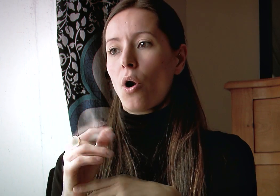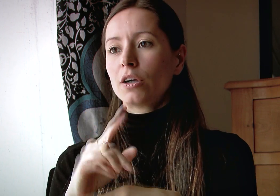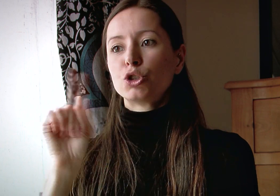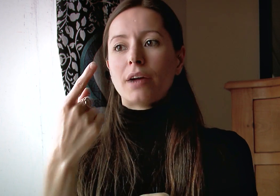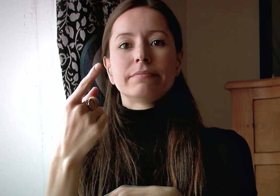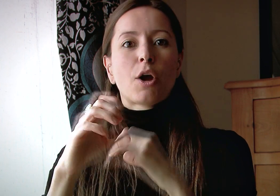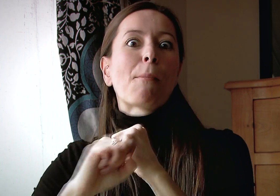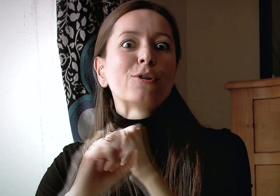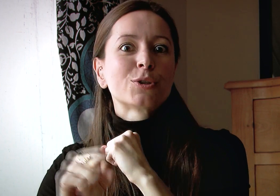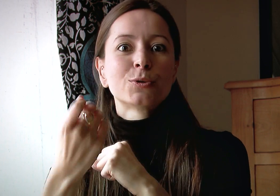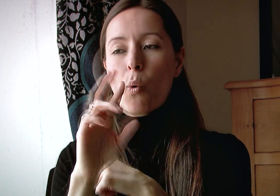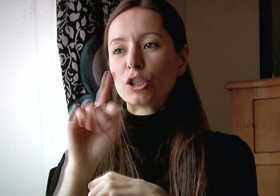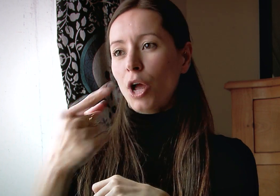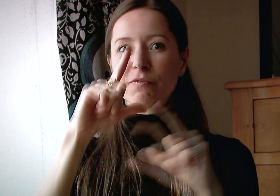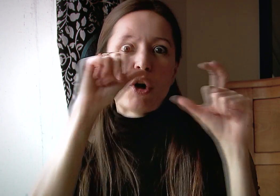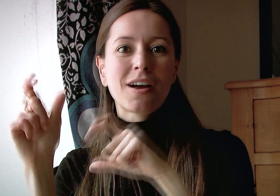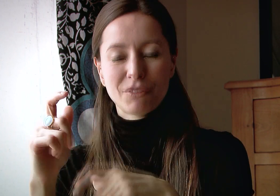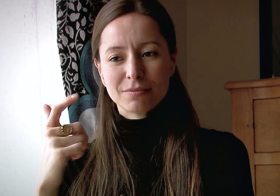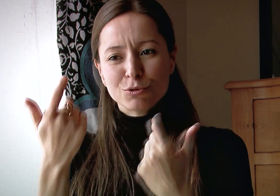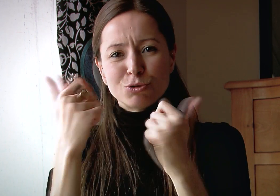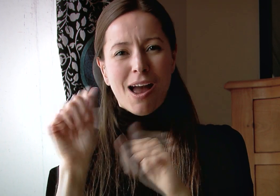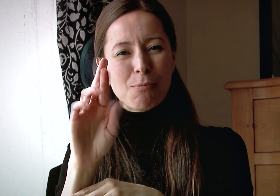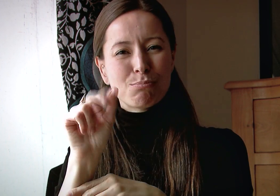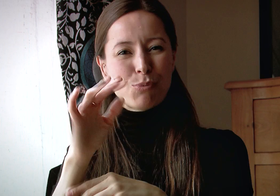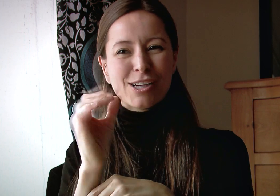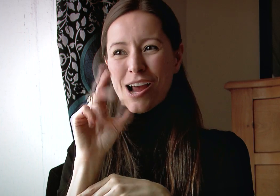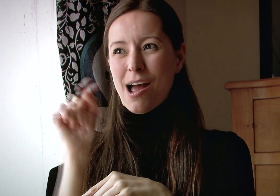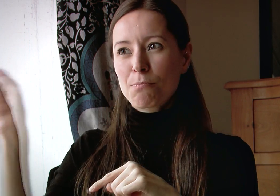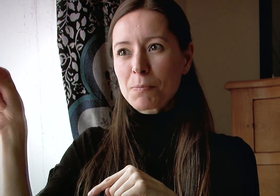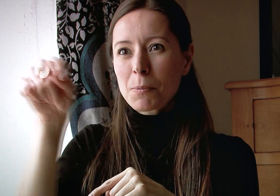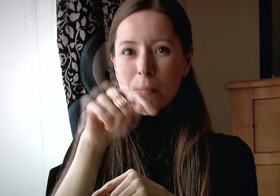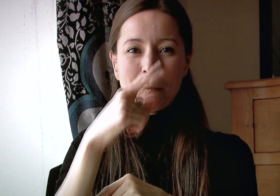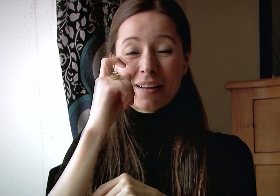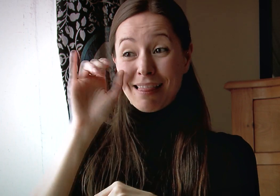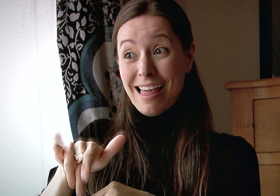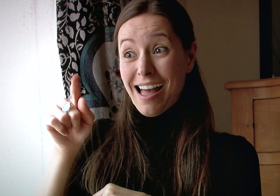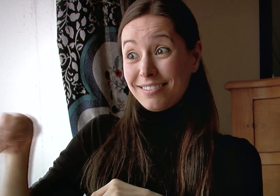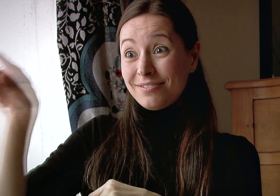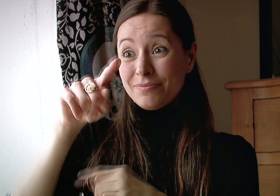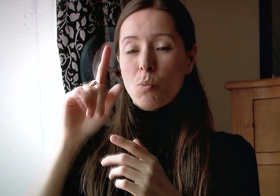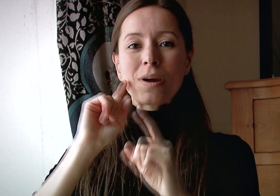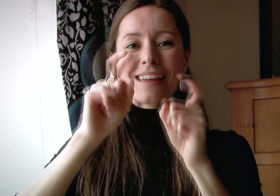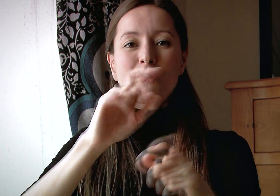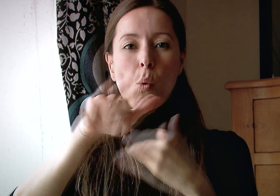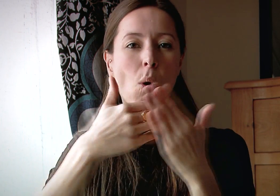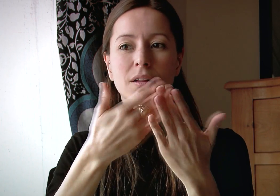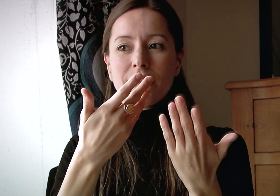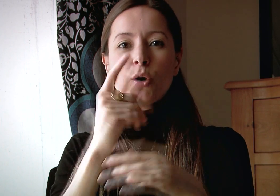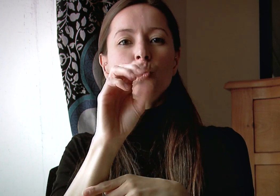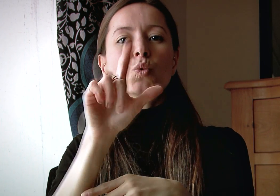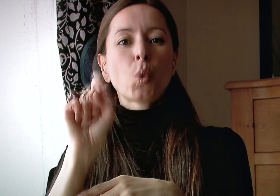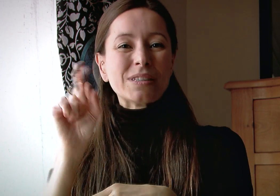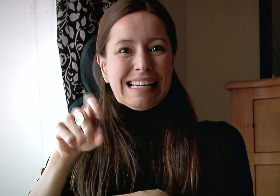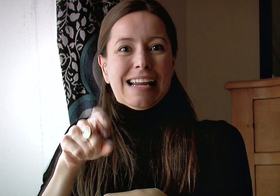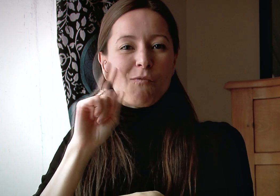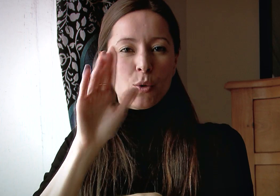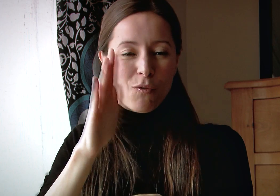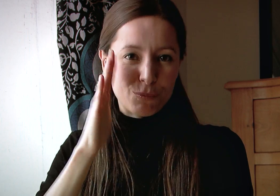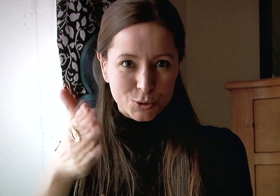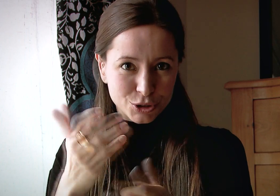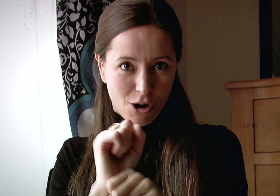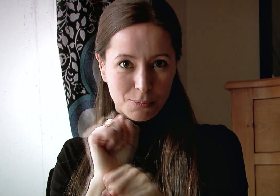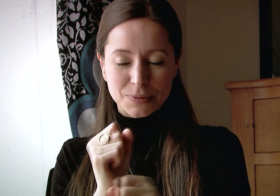commercials. Or just photography. Try to branch out. Doing that will give you the tools you need for your future jobs.